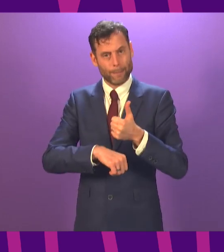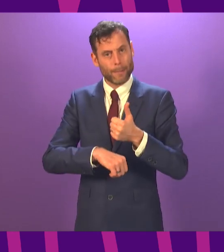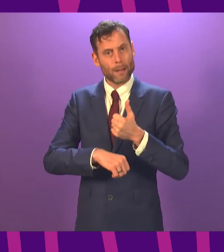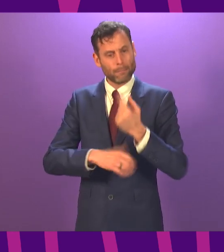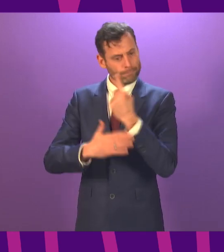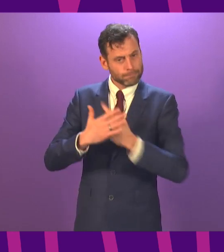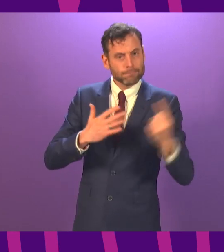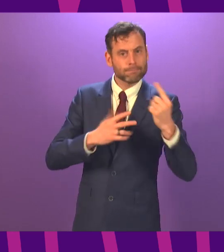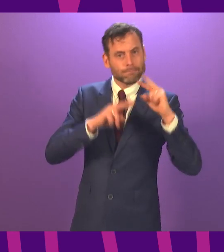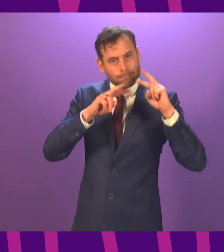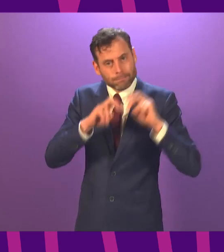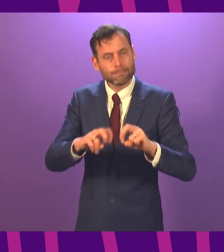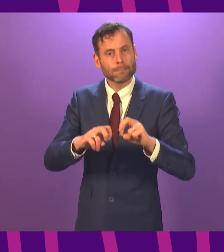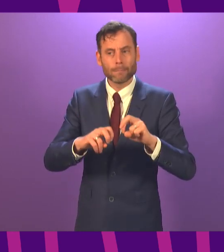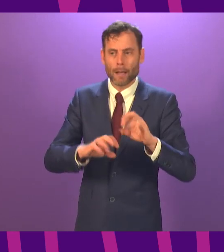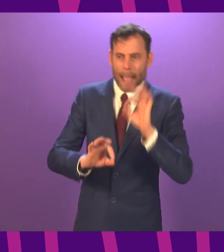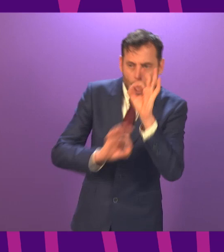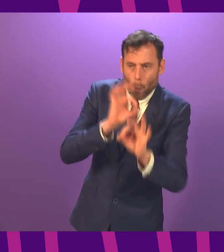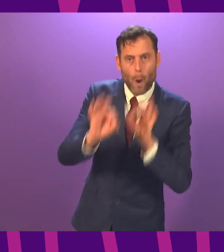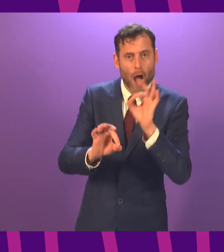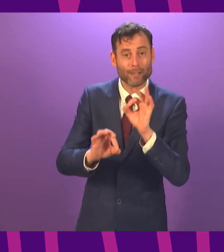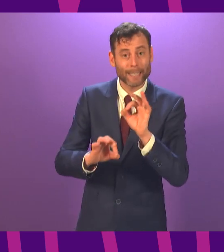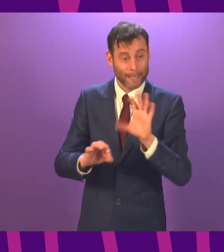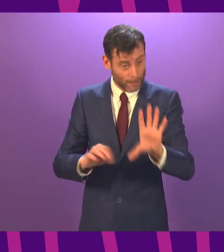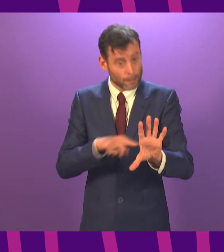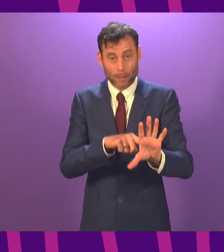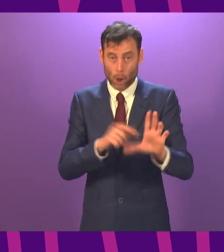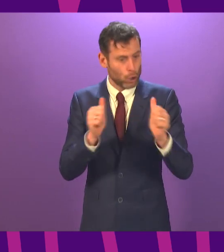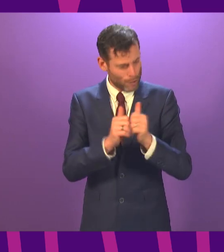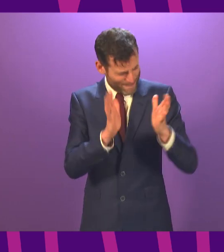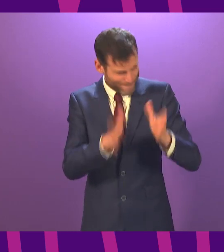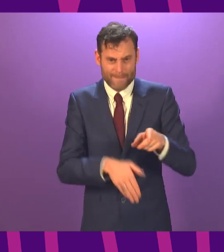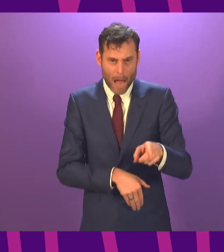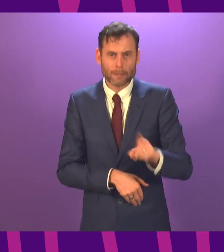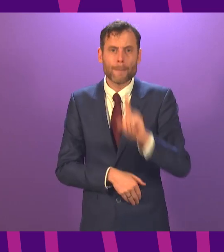However, we must focus on saving lives now. The virus is not done with us, unfortunately;